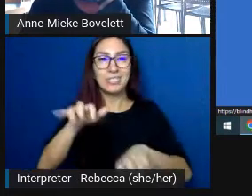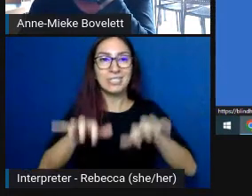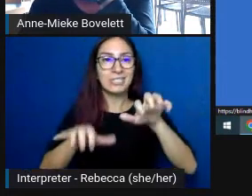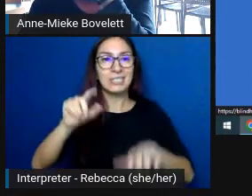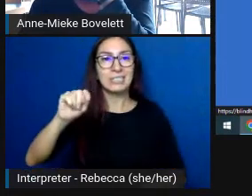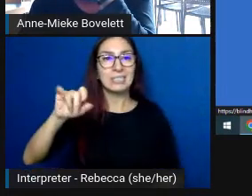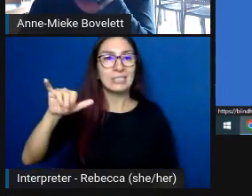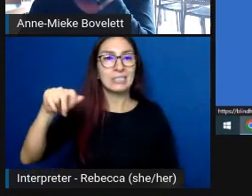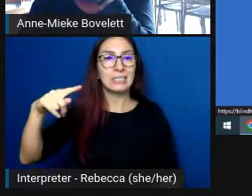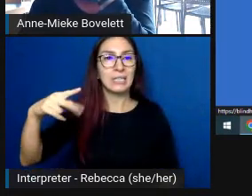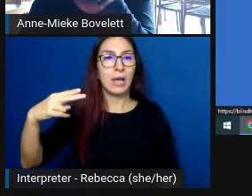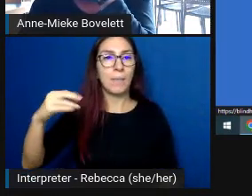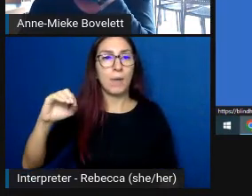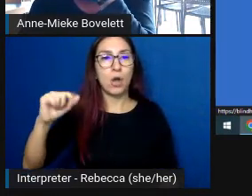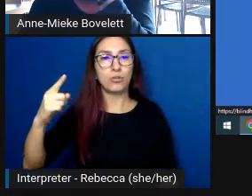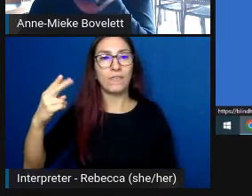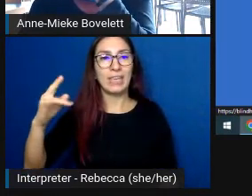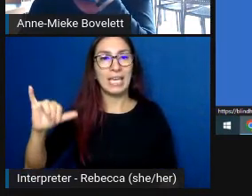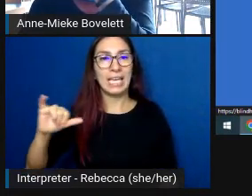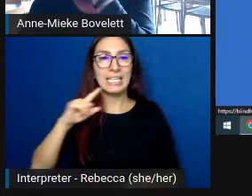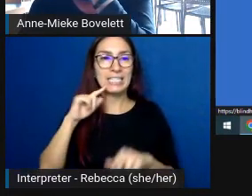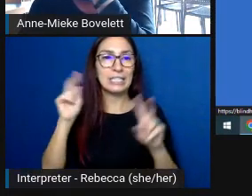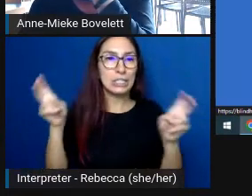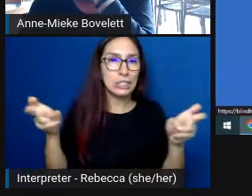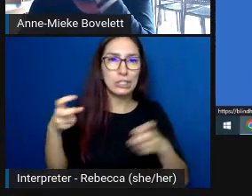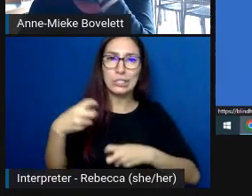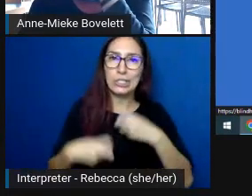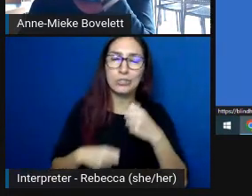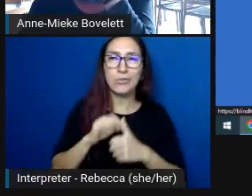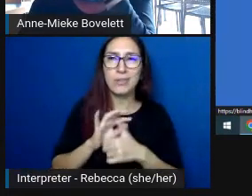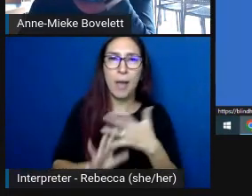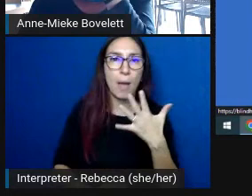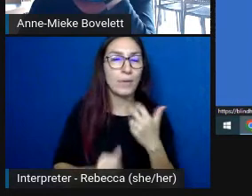For us to pass this visually, those of us who use vision